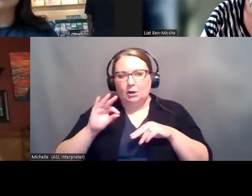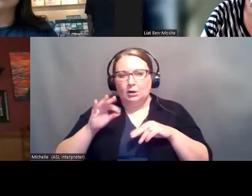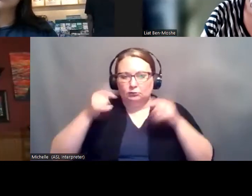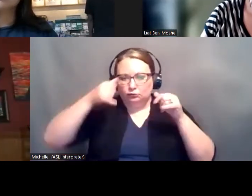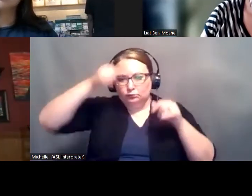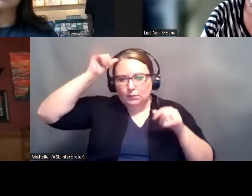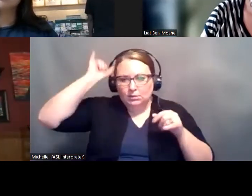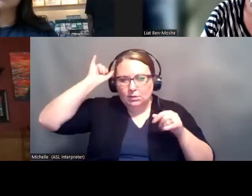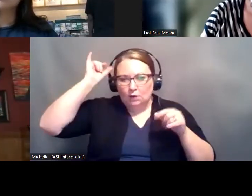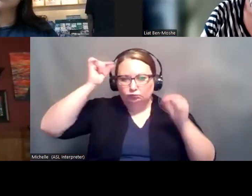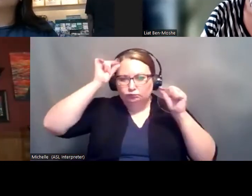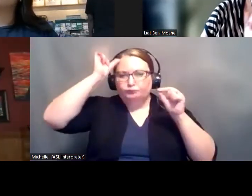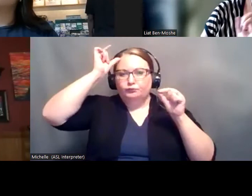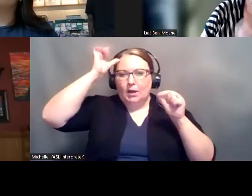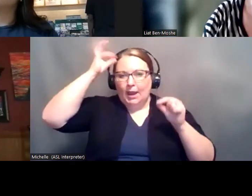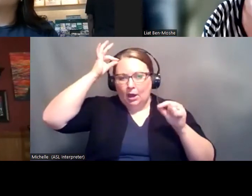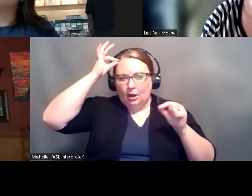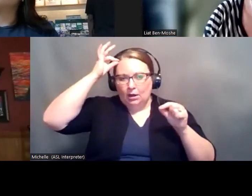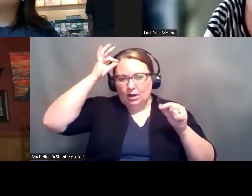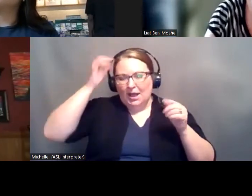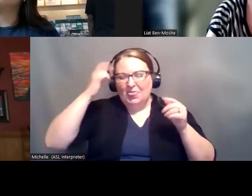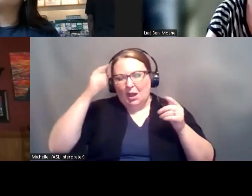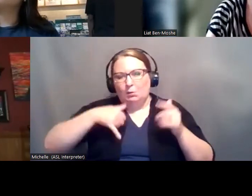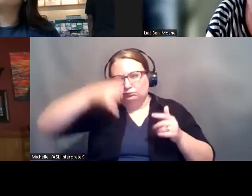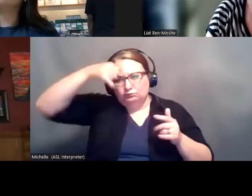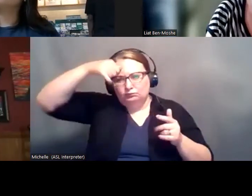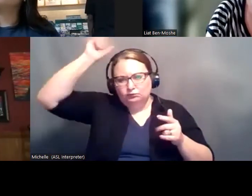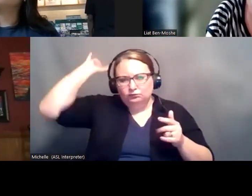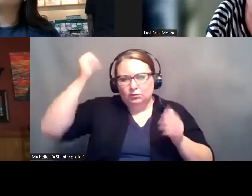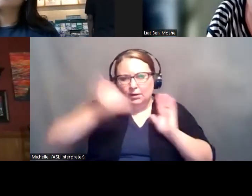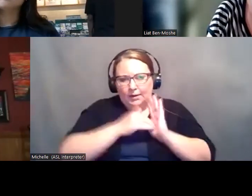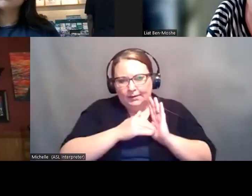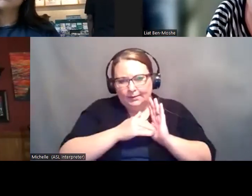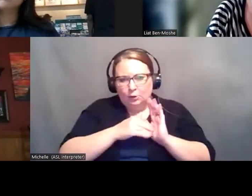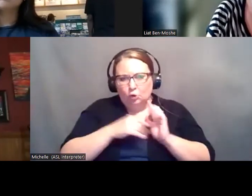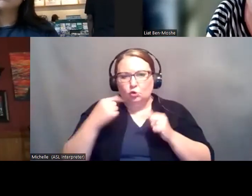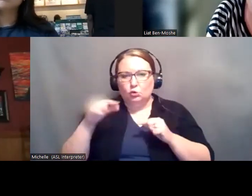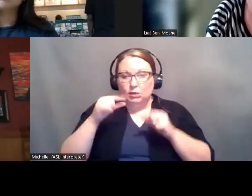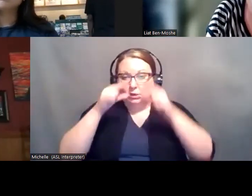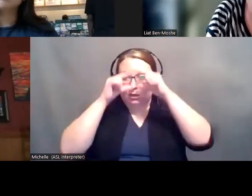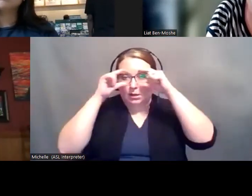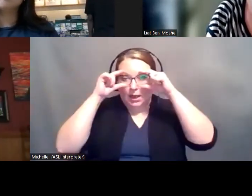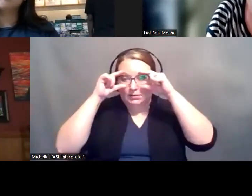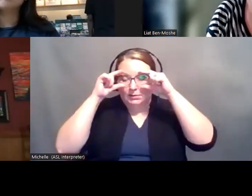out right now, although I'll probably buzz it again, and I'm wearing green-framed glasses.